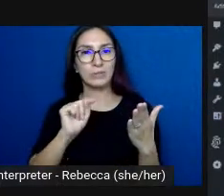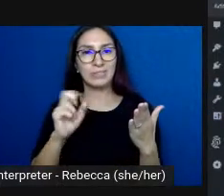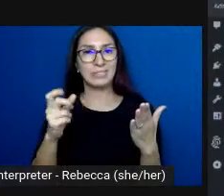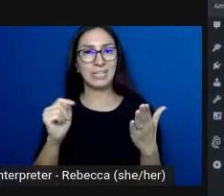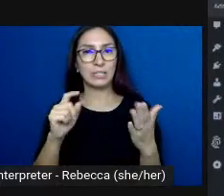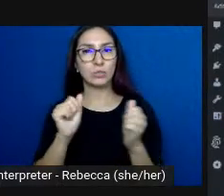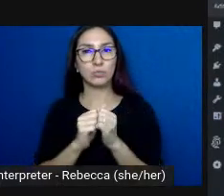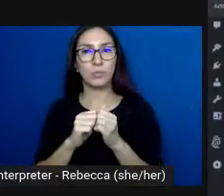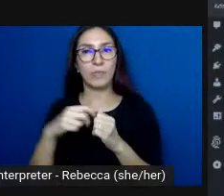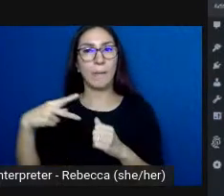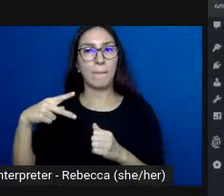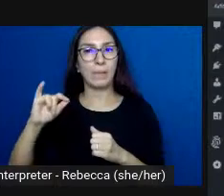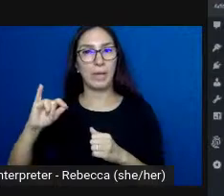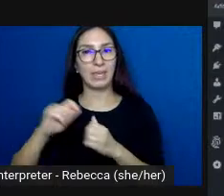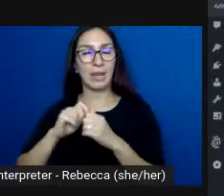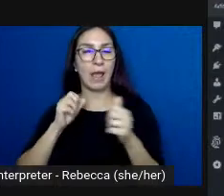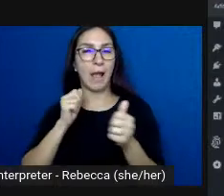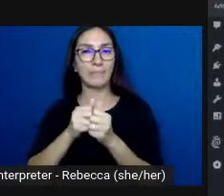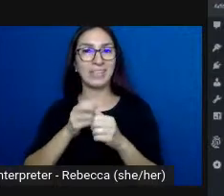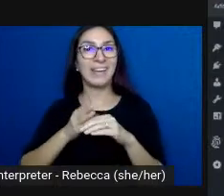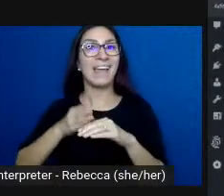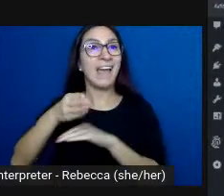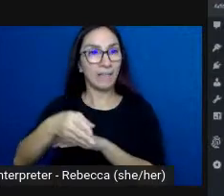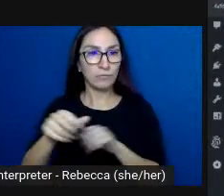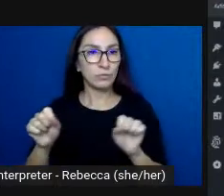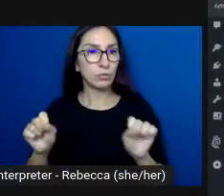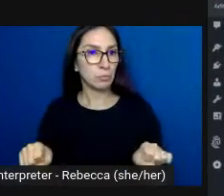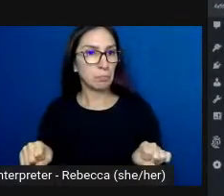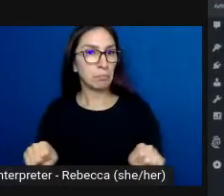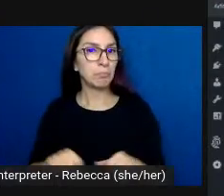In the Plugin way, it is possible to update the machine-readable text